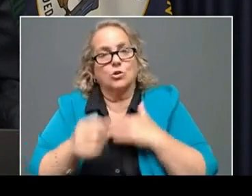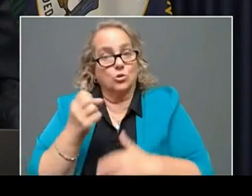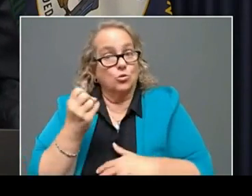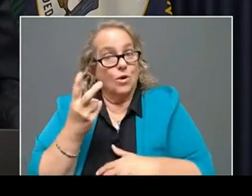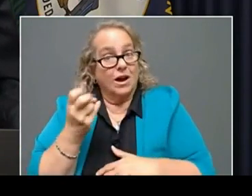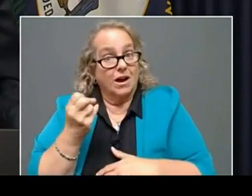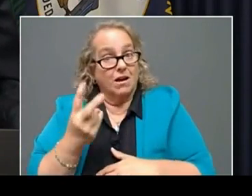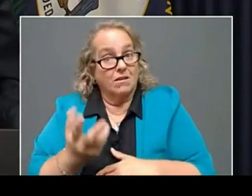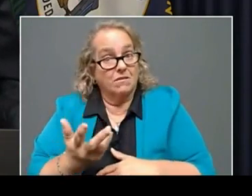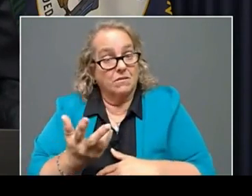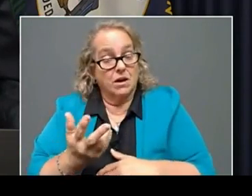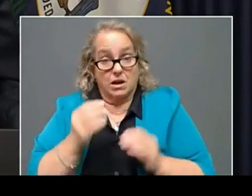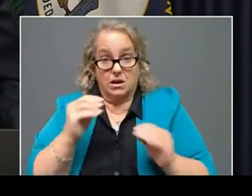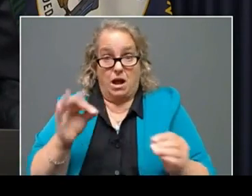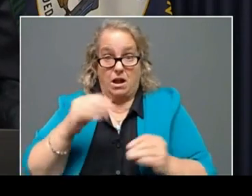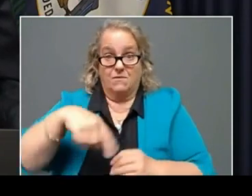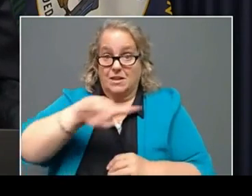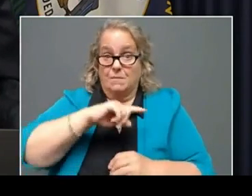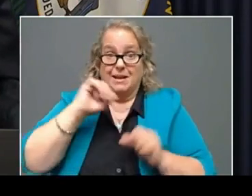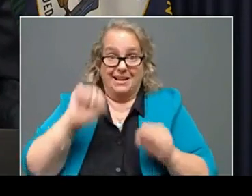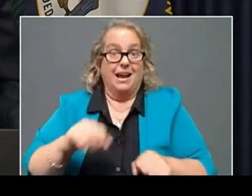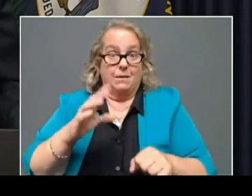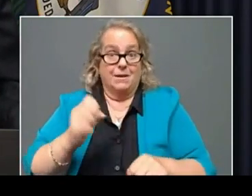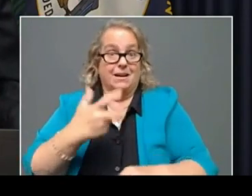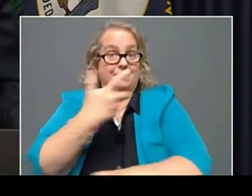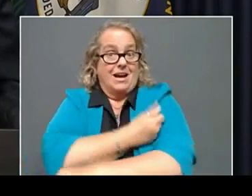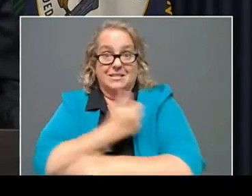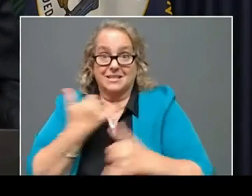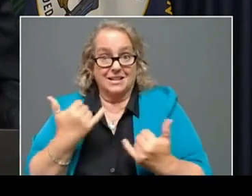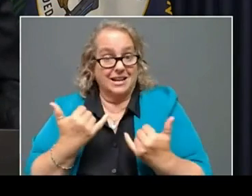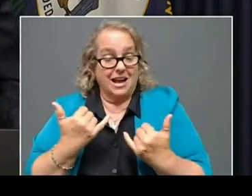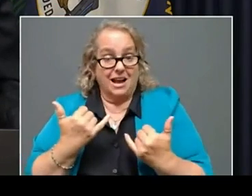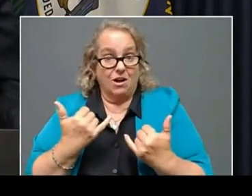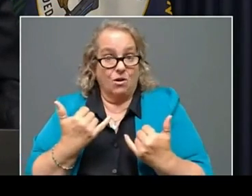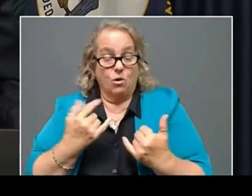them can be vaccinated at the moment. One individual, if there's no social